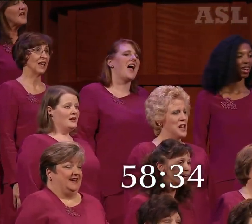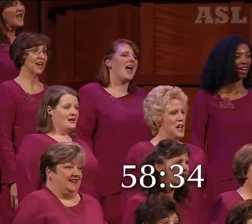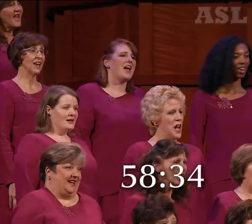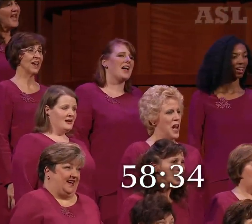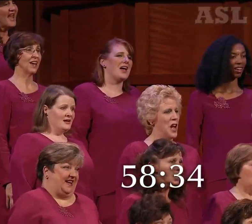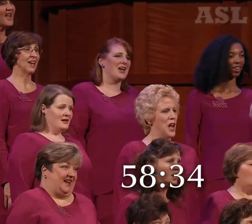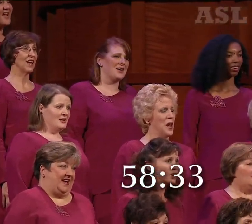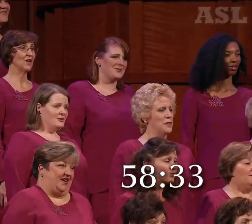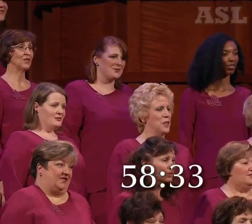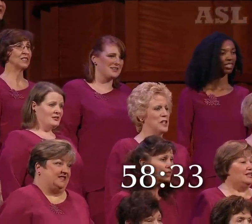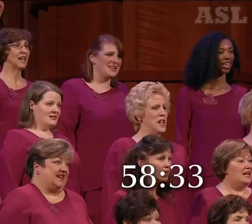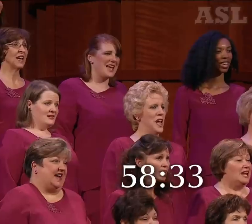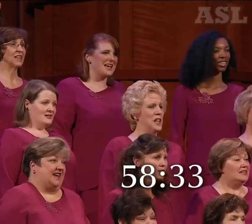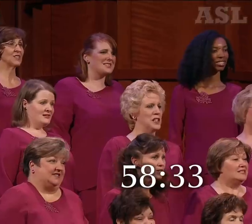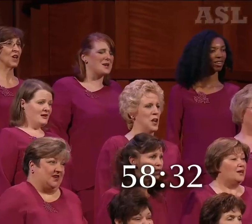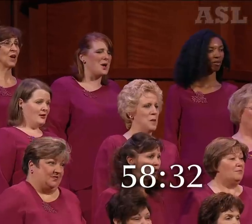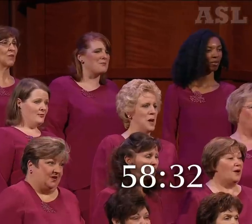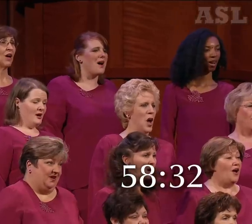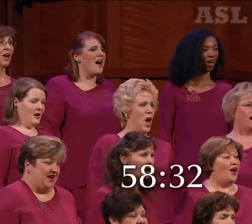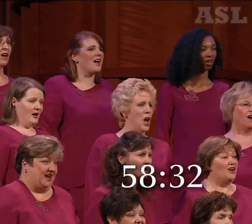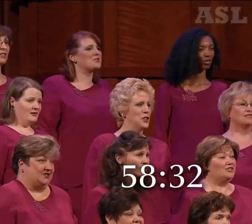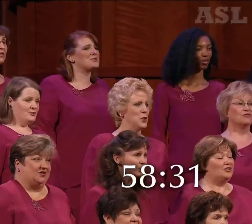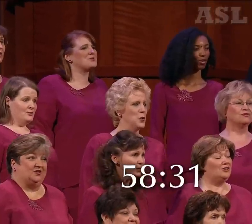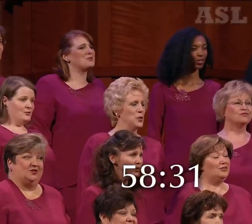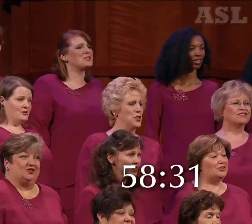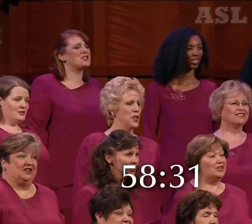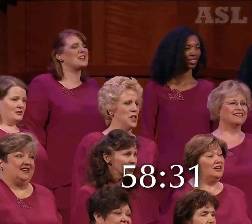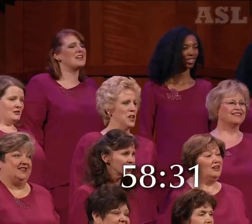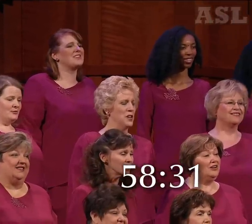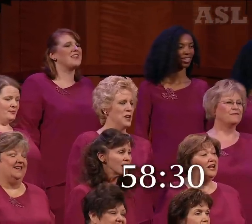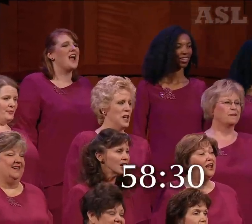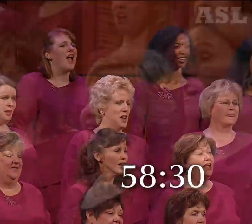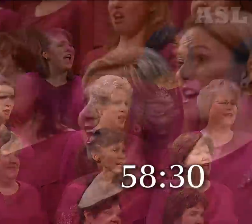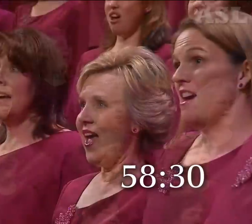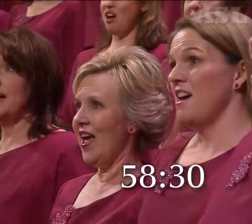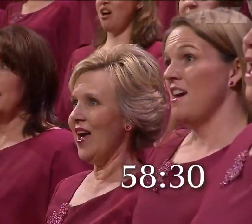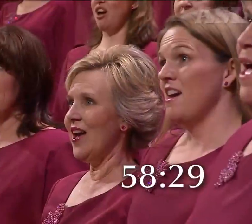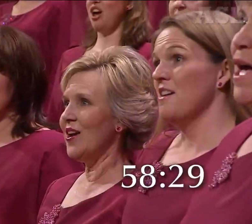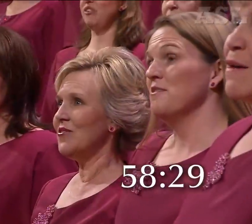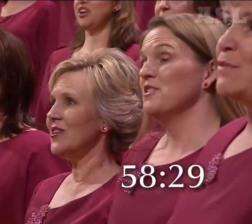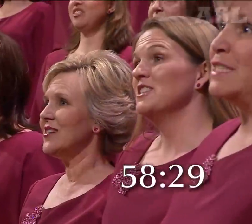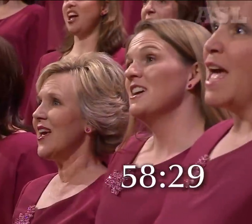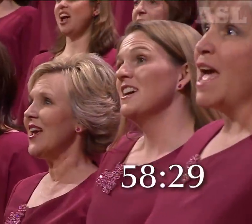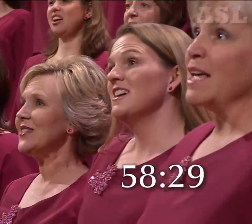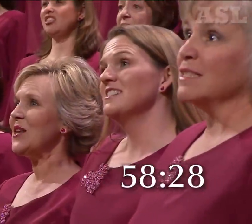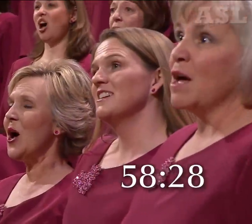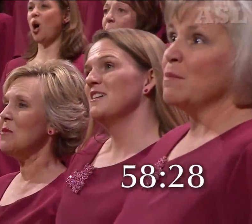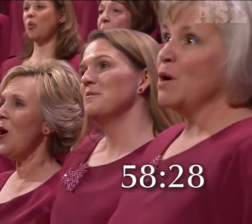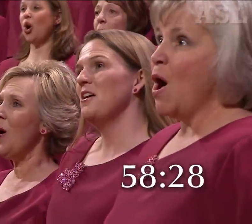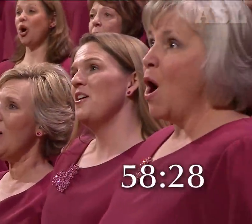THIS IS THE ENGLISH CLOSED CAPTION CHANNEL OF THE CHURCH OF JESUS CHRIST OF LATTER-DAY SAINTS.